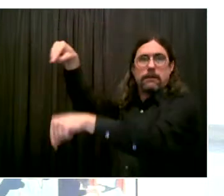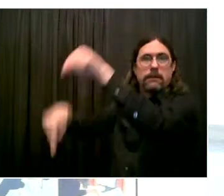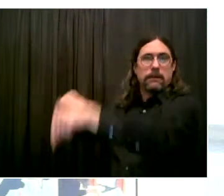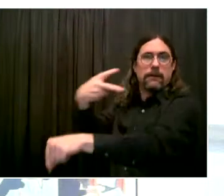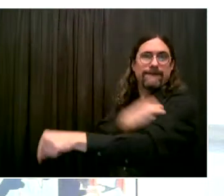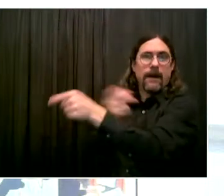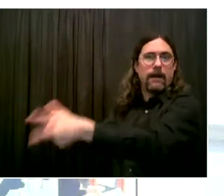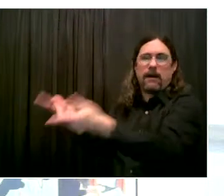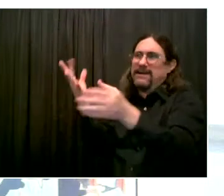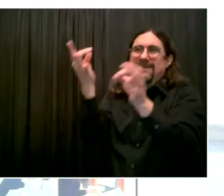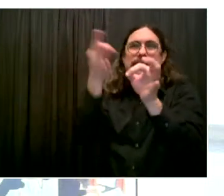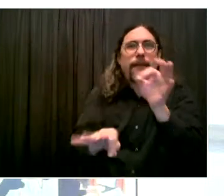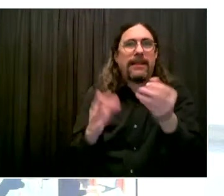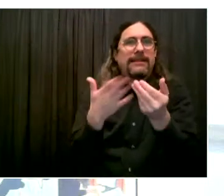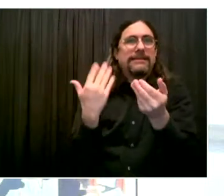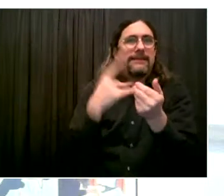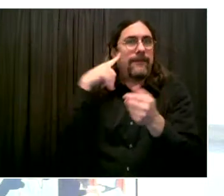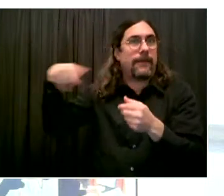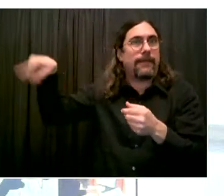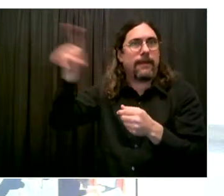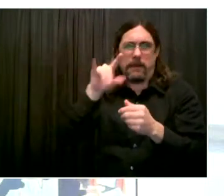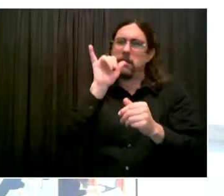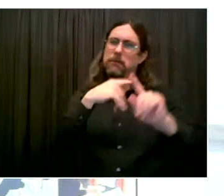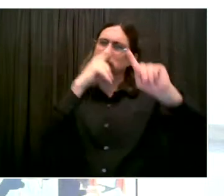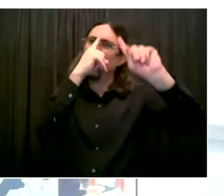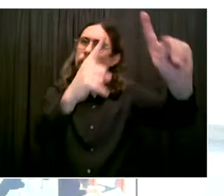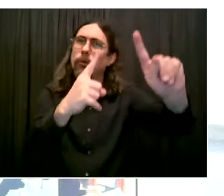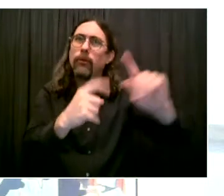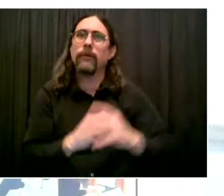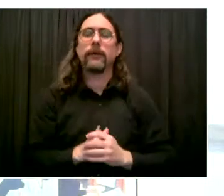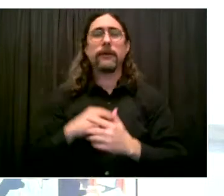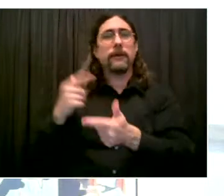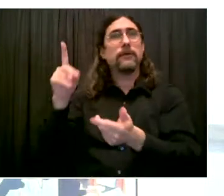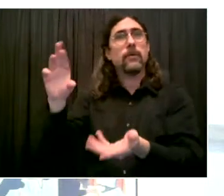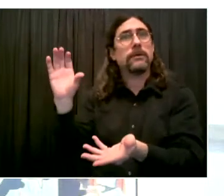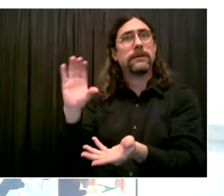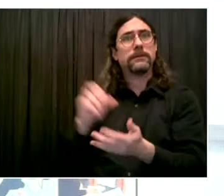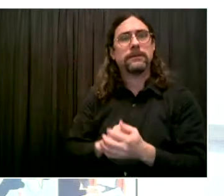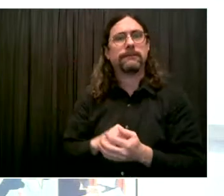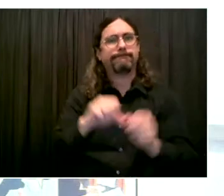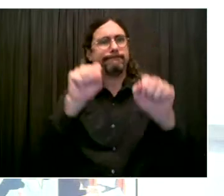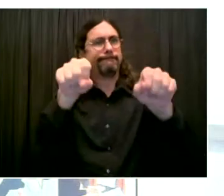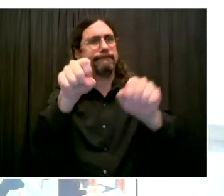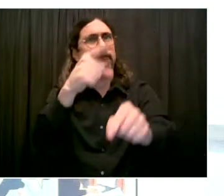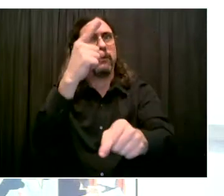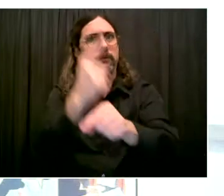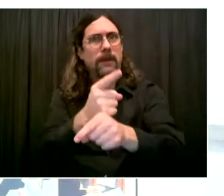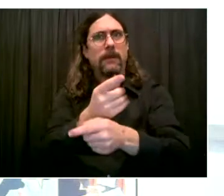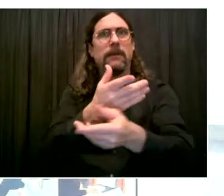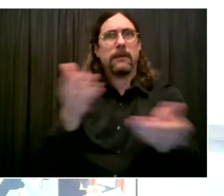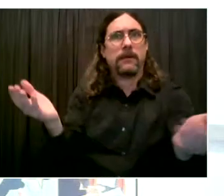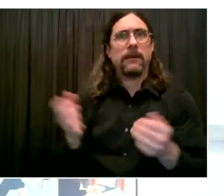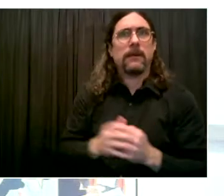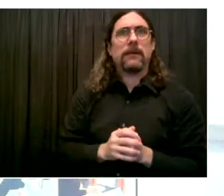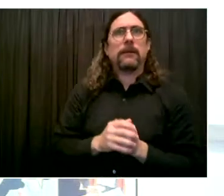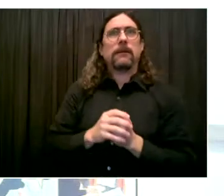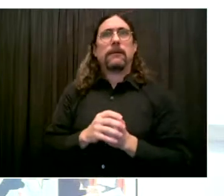YOU COVER THE